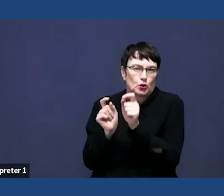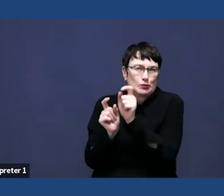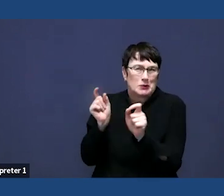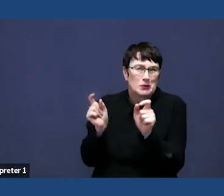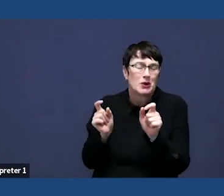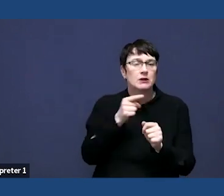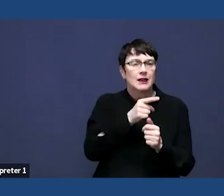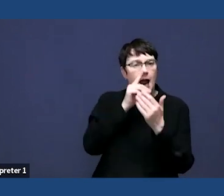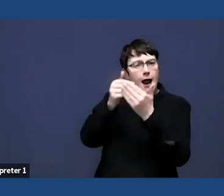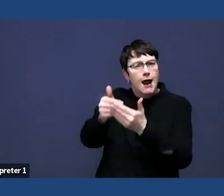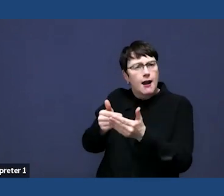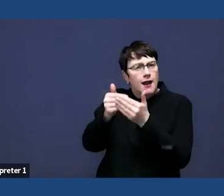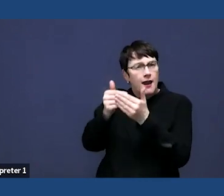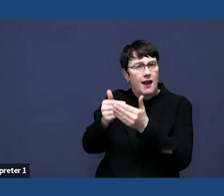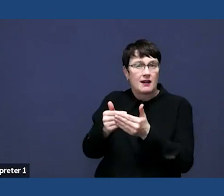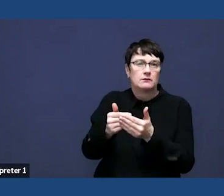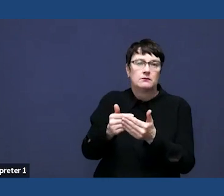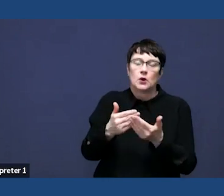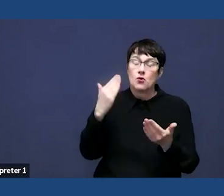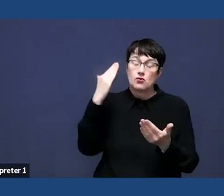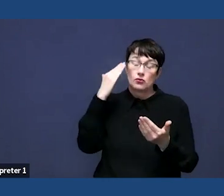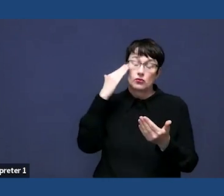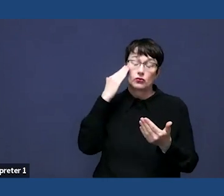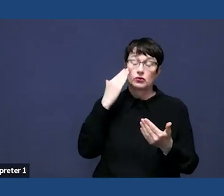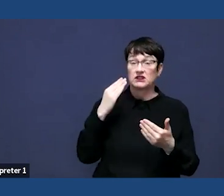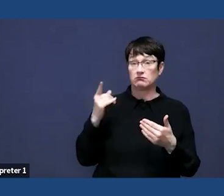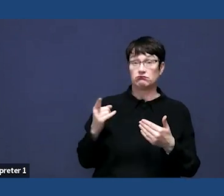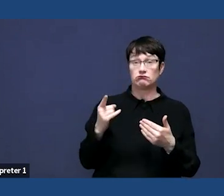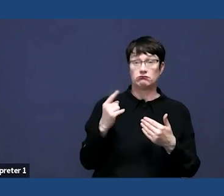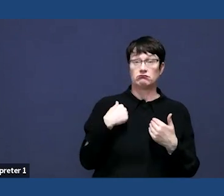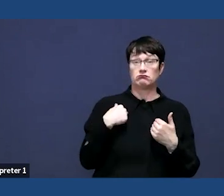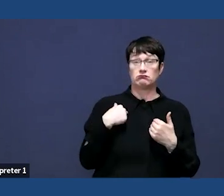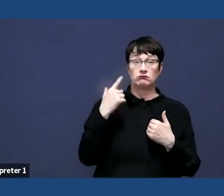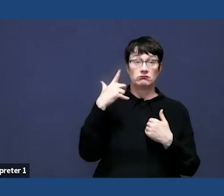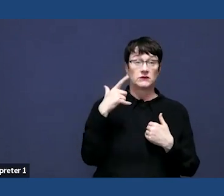As a healthcare company, it's hard for us not to look at the caregiver as a holistic